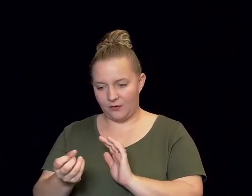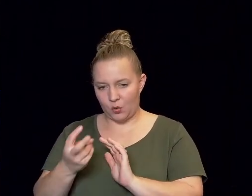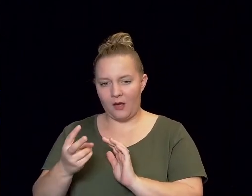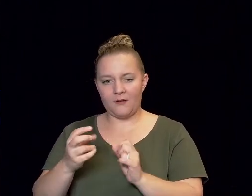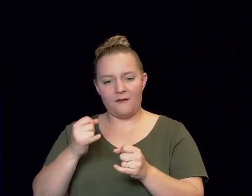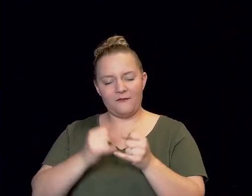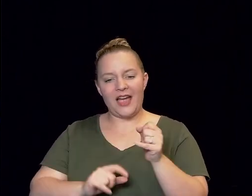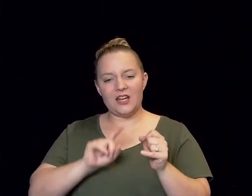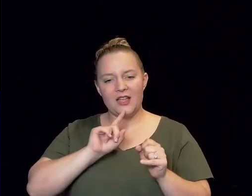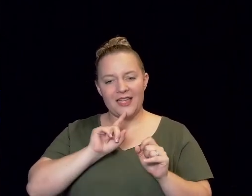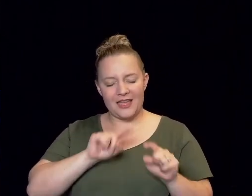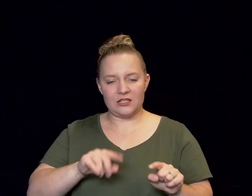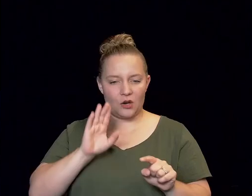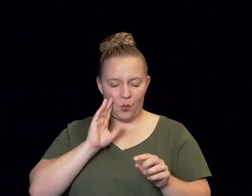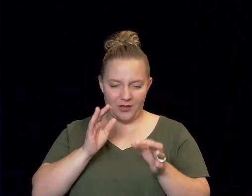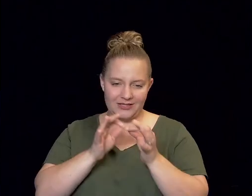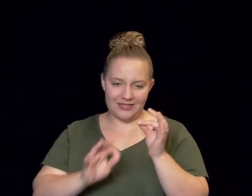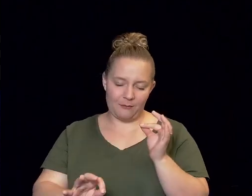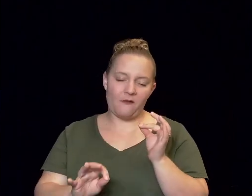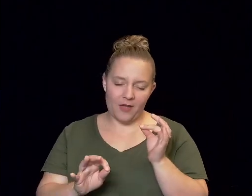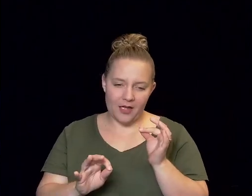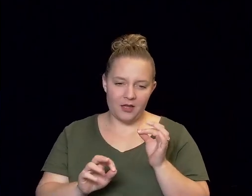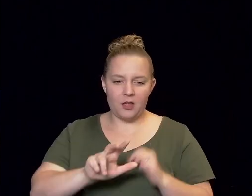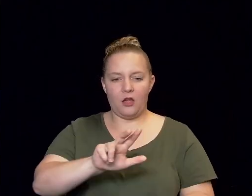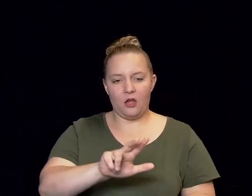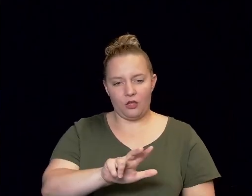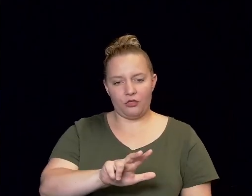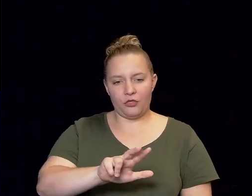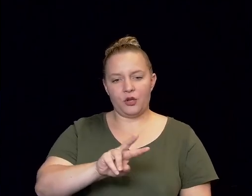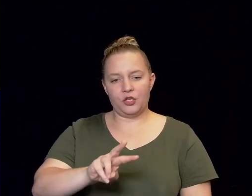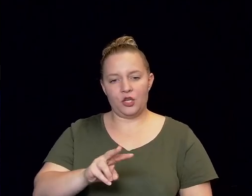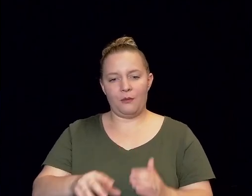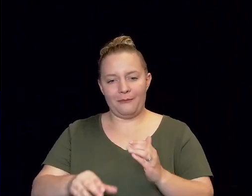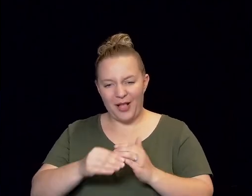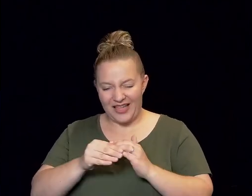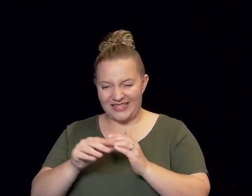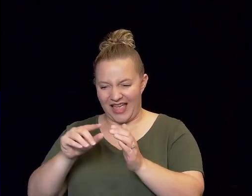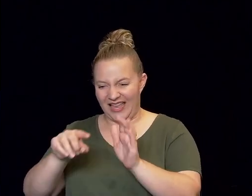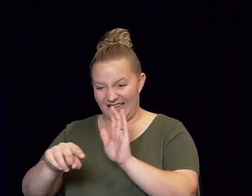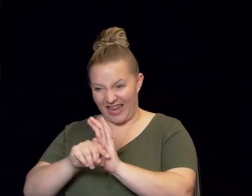answer here I'm just going to simplify it out. 32 plus a -12 is going to give us the final